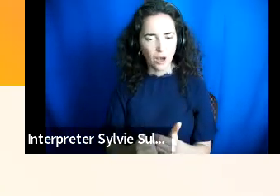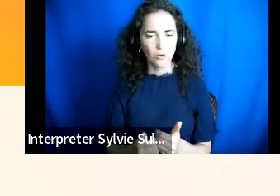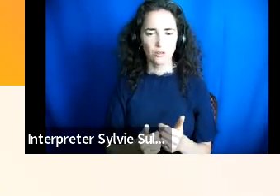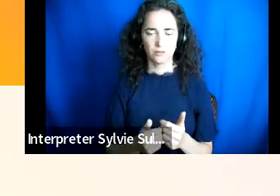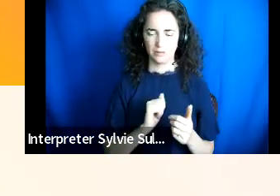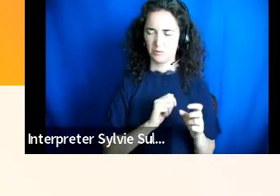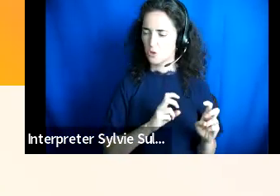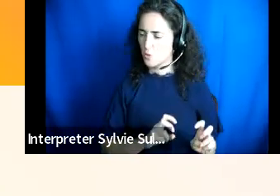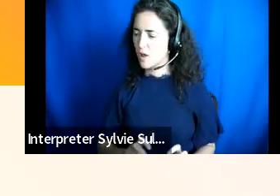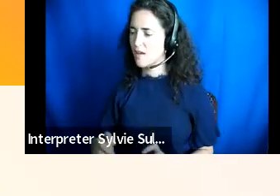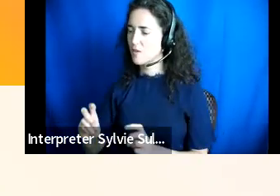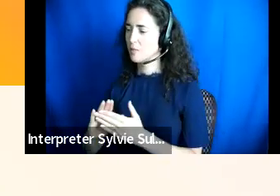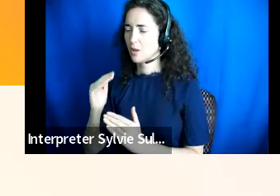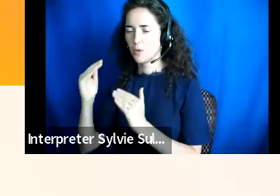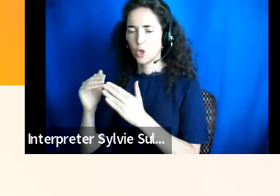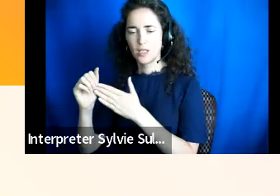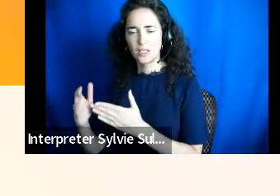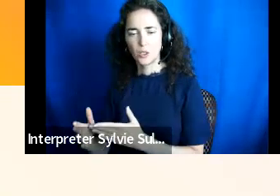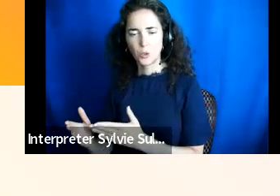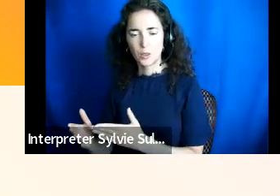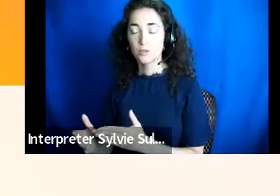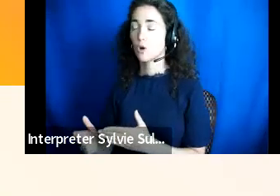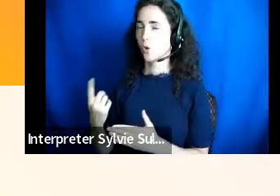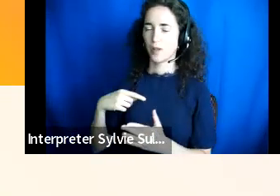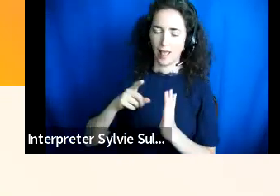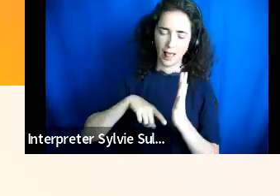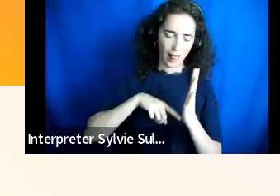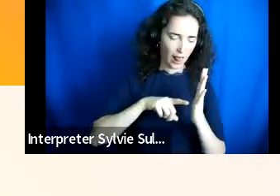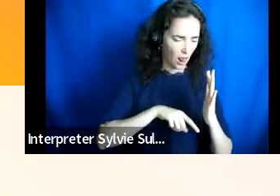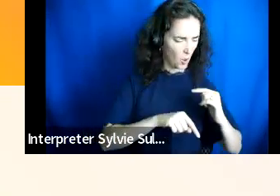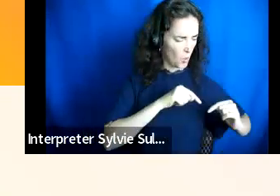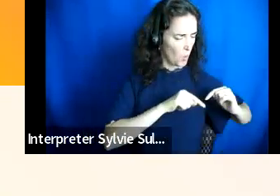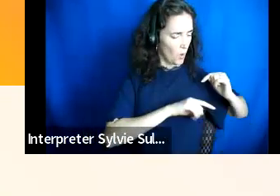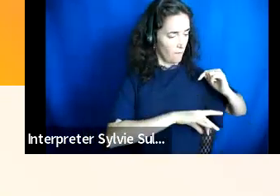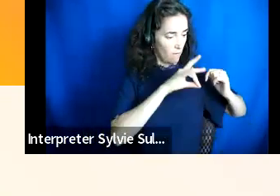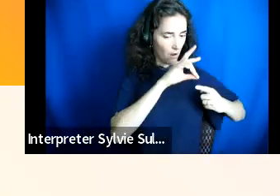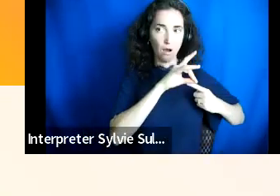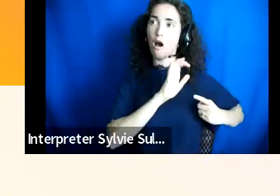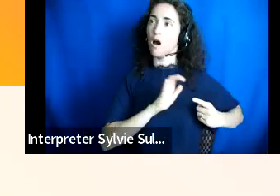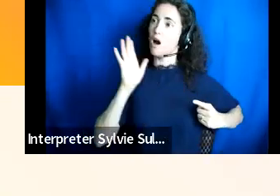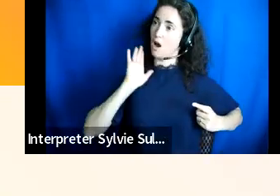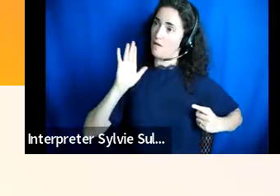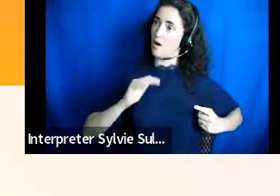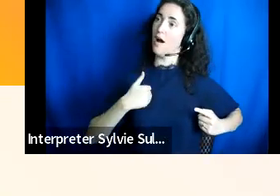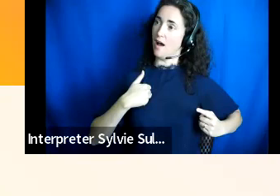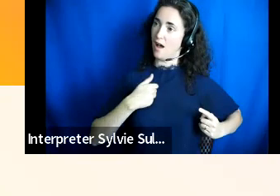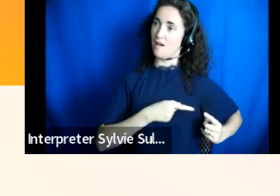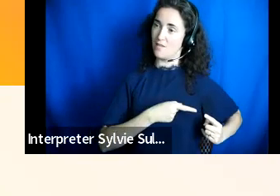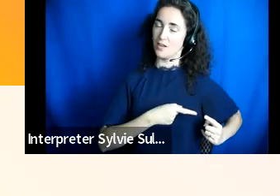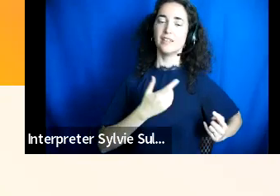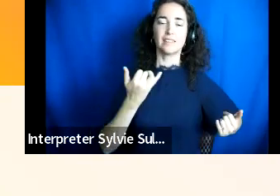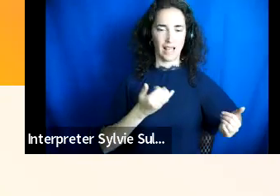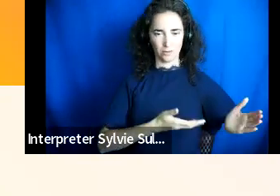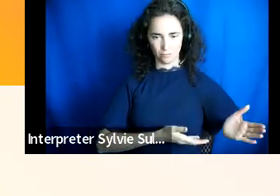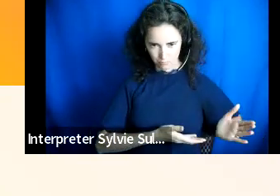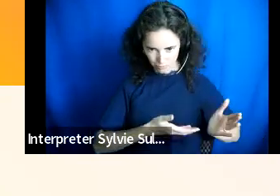And we found they have historical information and that's when we started looking into it, which led to this thing brought to the Ddc.